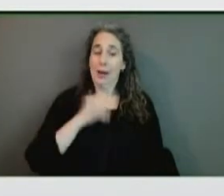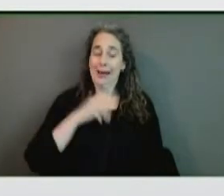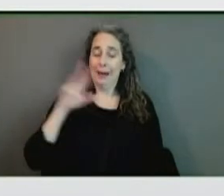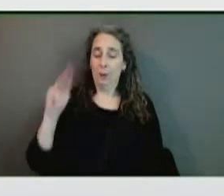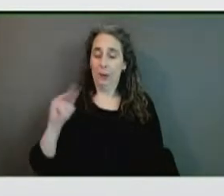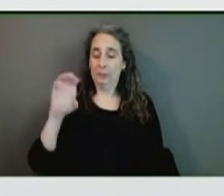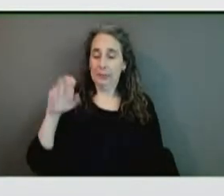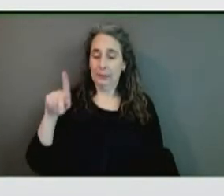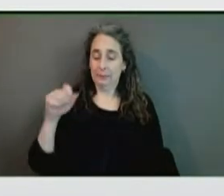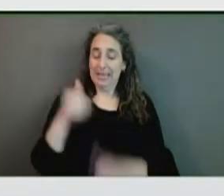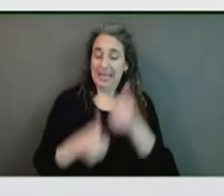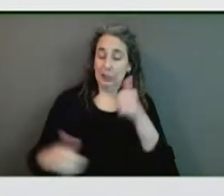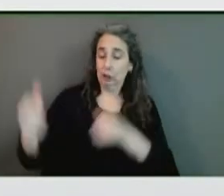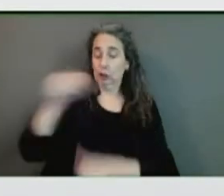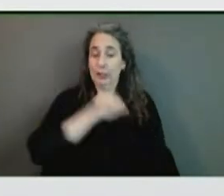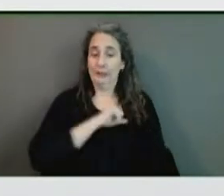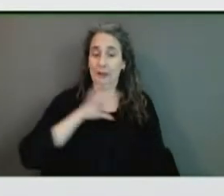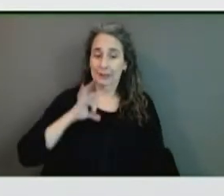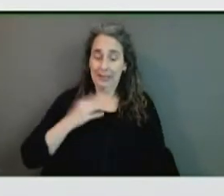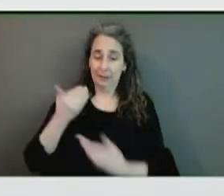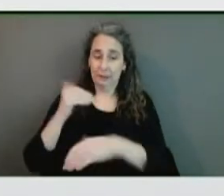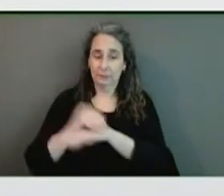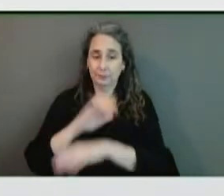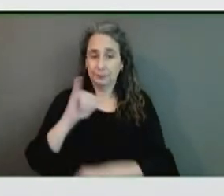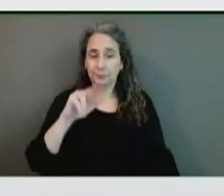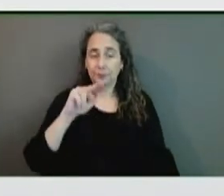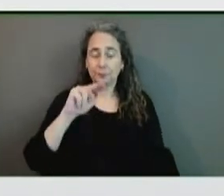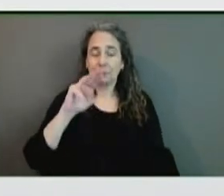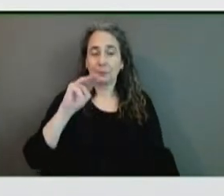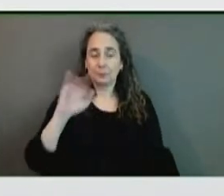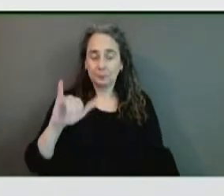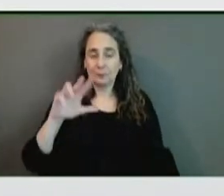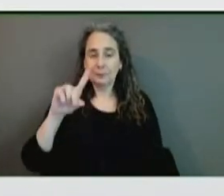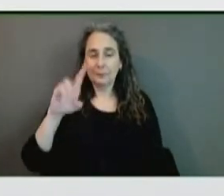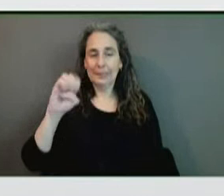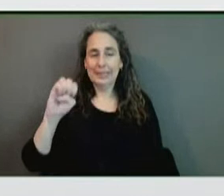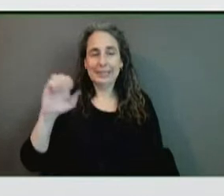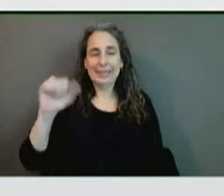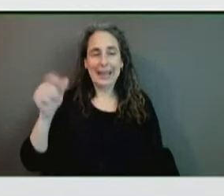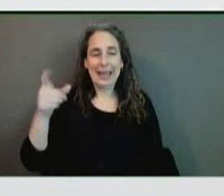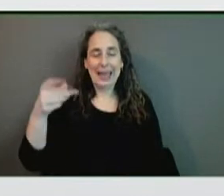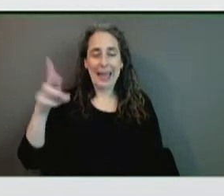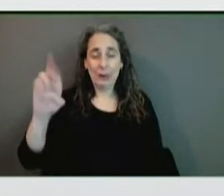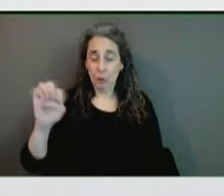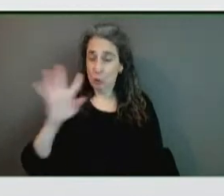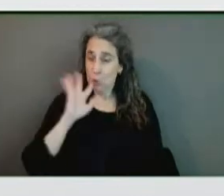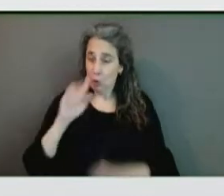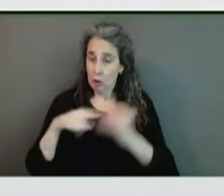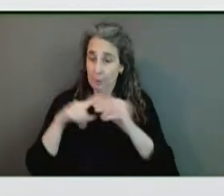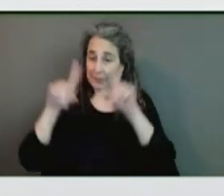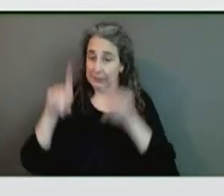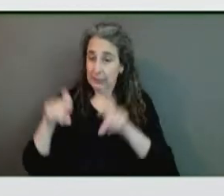you, Dr Dawson. I know that our M.C.P.S. chief of staff is with us this eveningUh Jmy